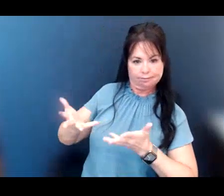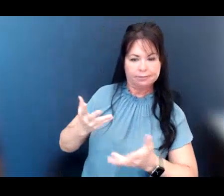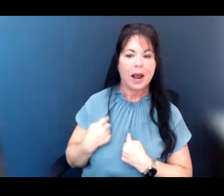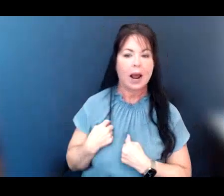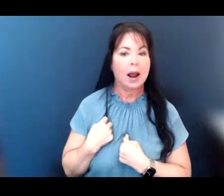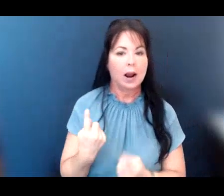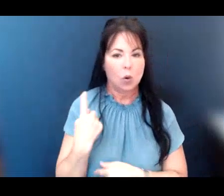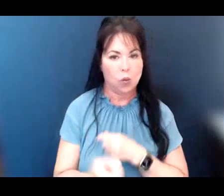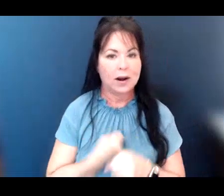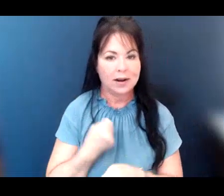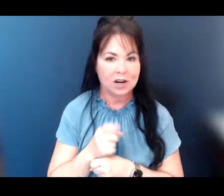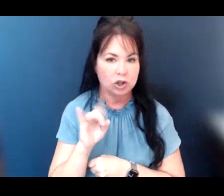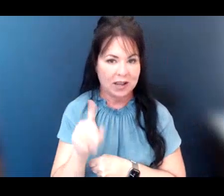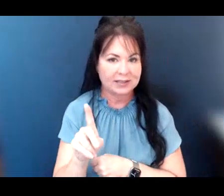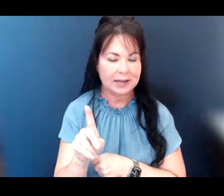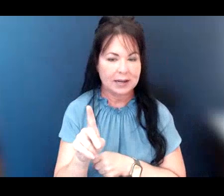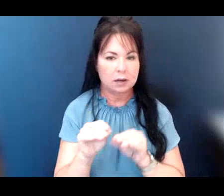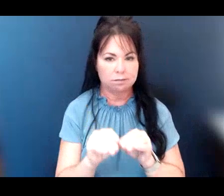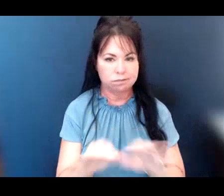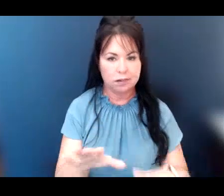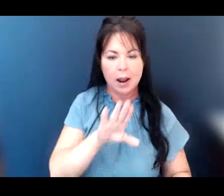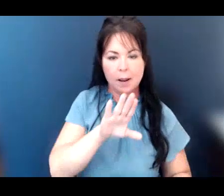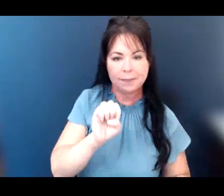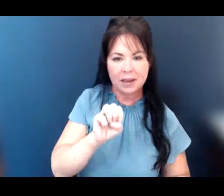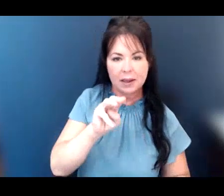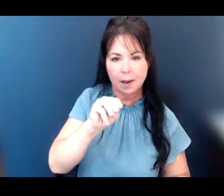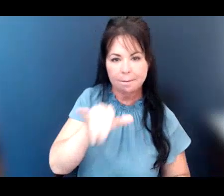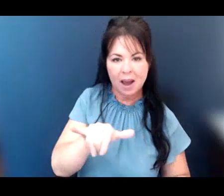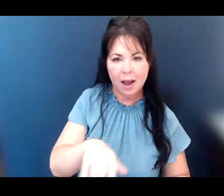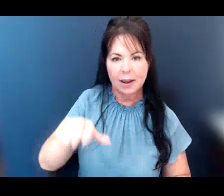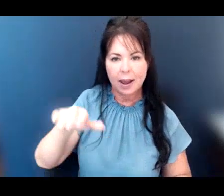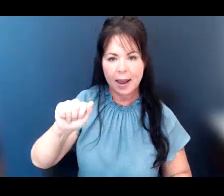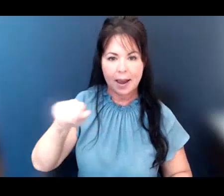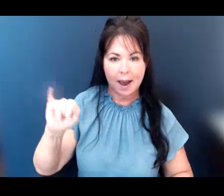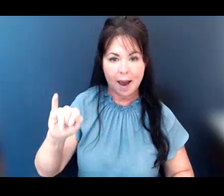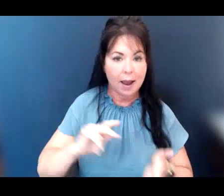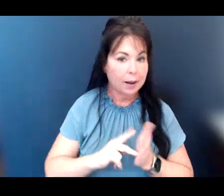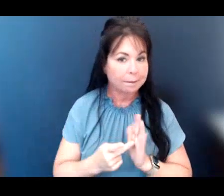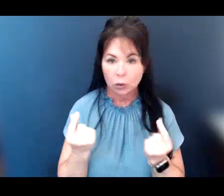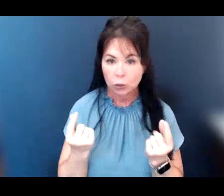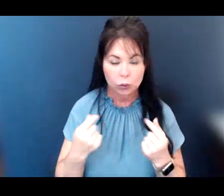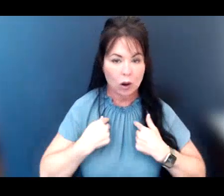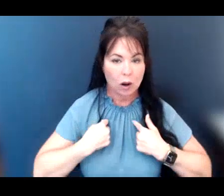called Be My AI. And this allows users to upload a picture. And then the AI interface will allow